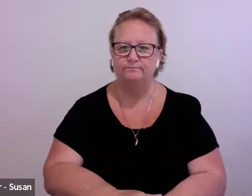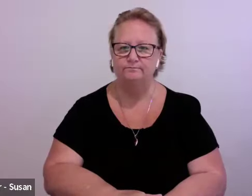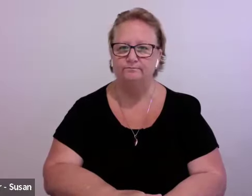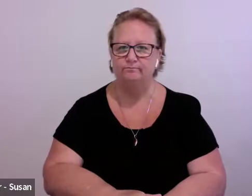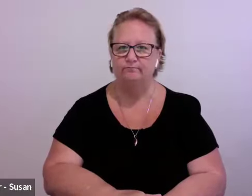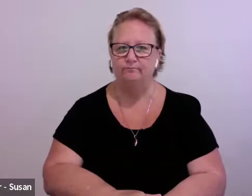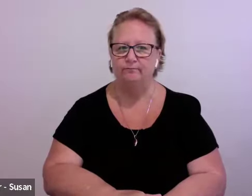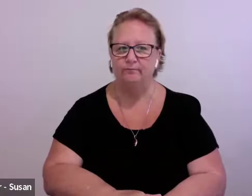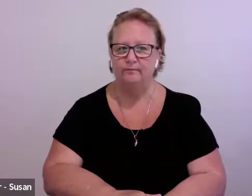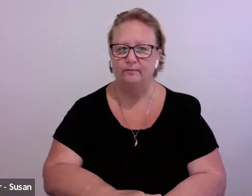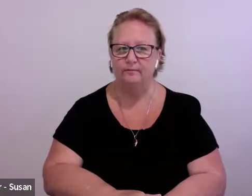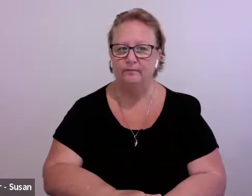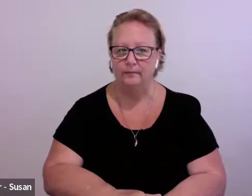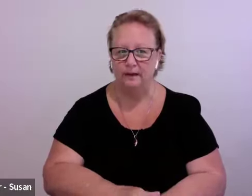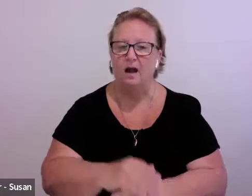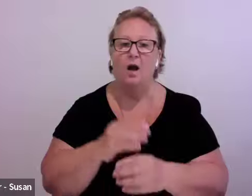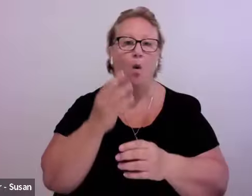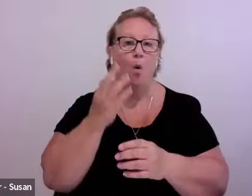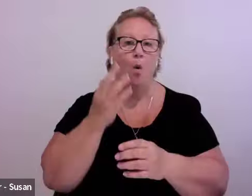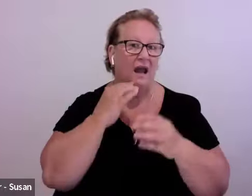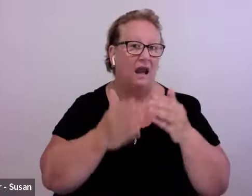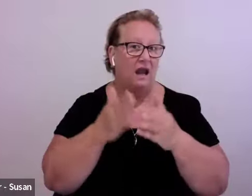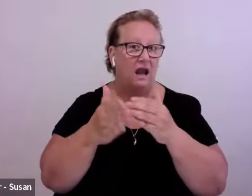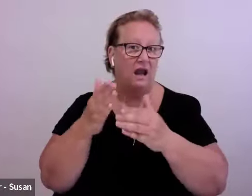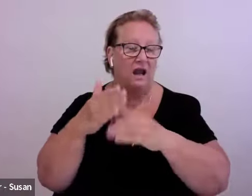can be a great place to start Let's go into timelines. Let